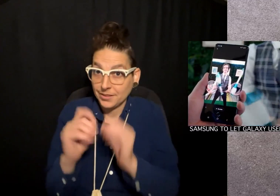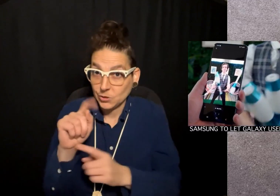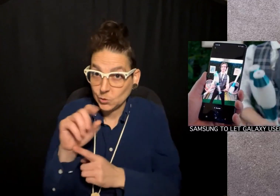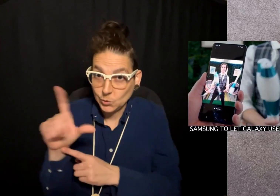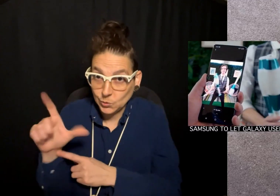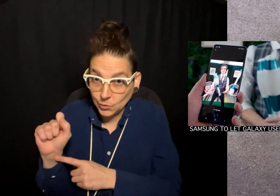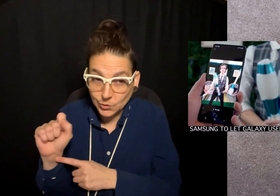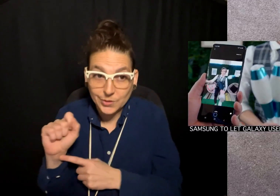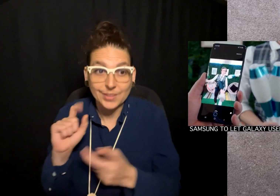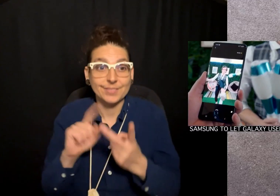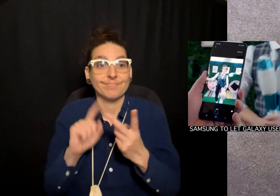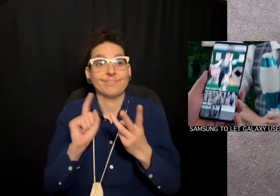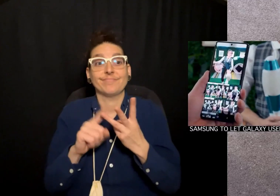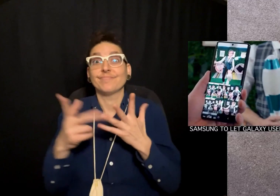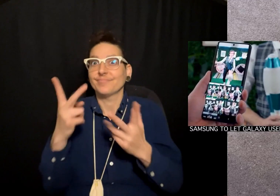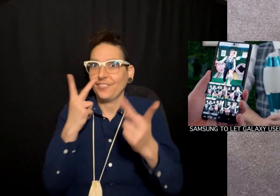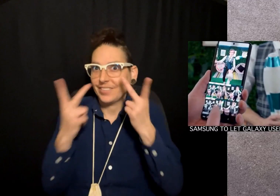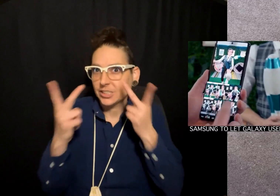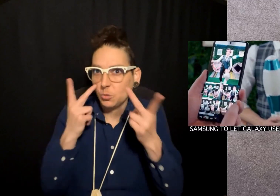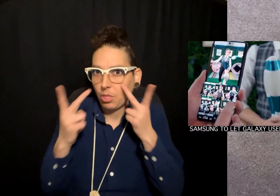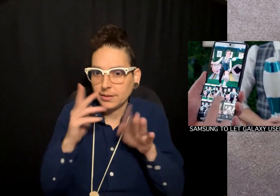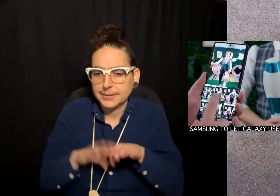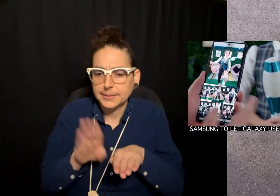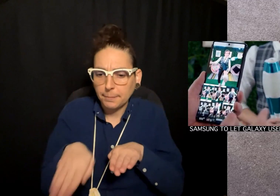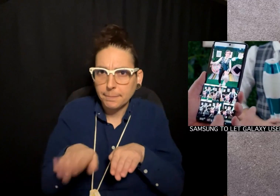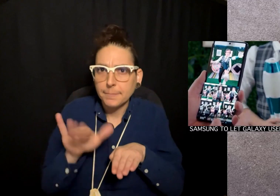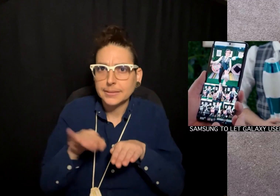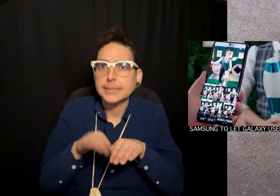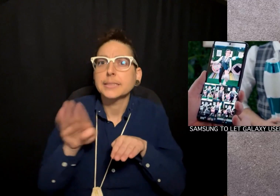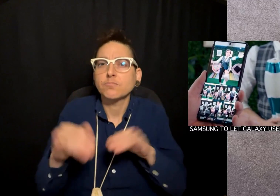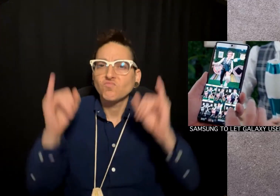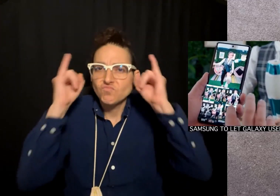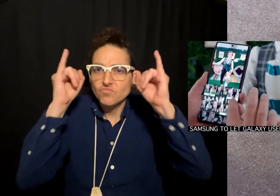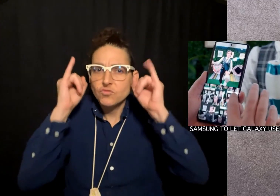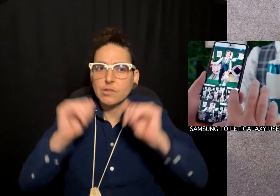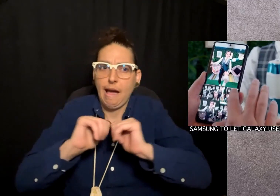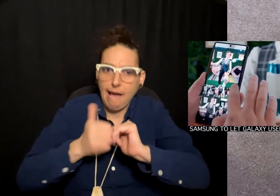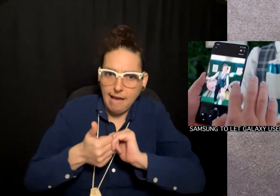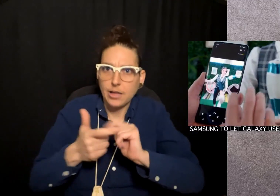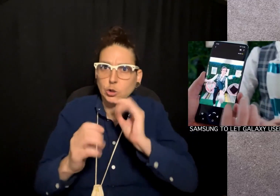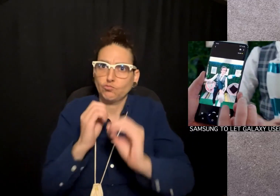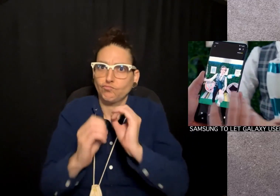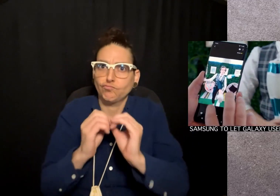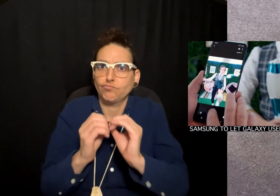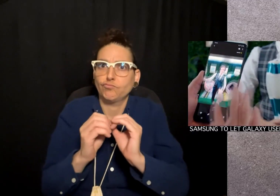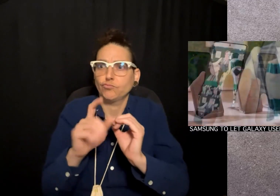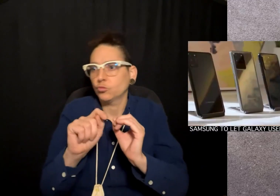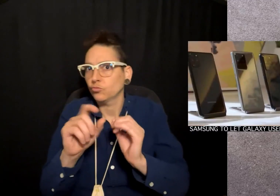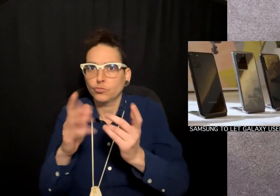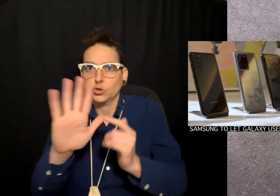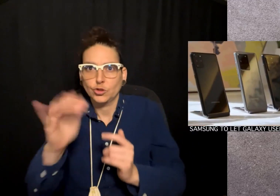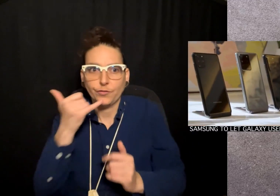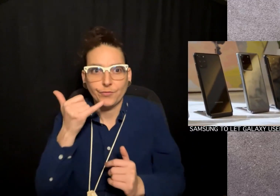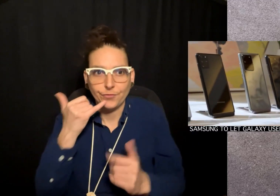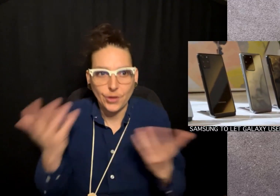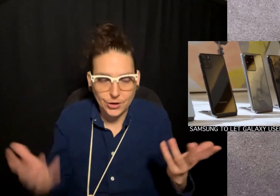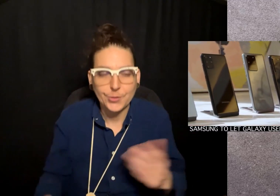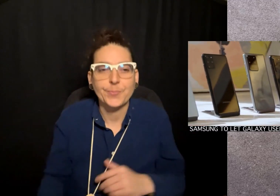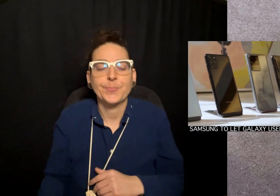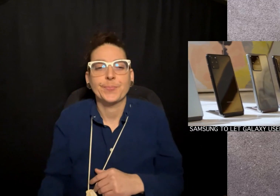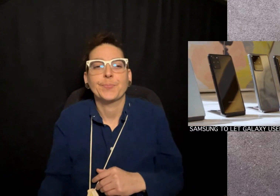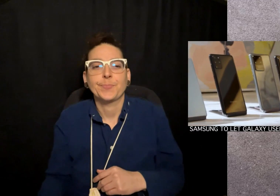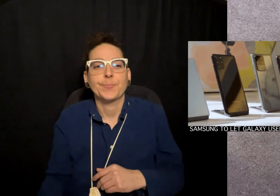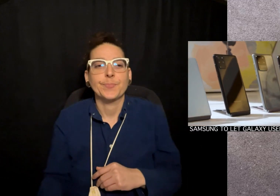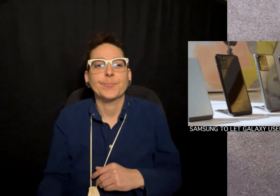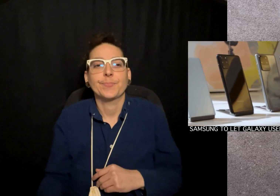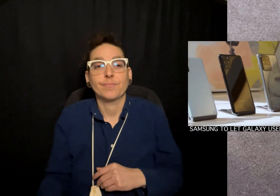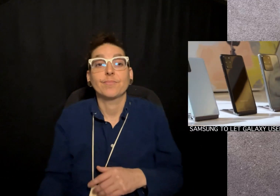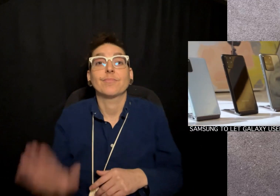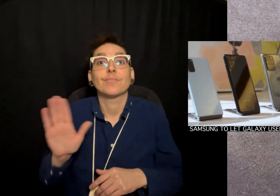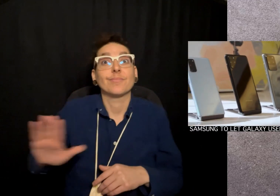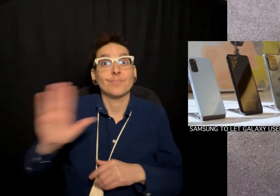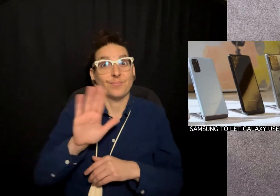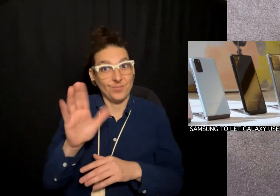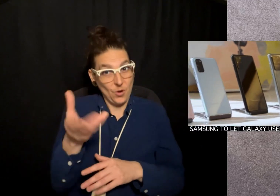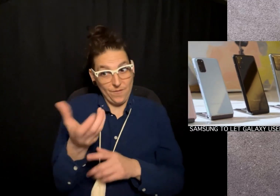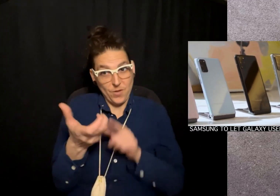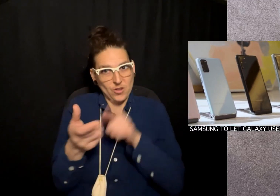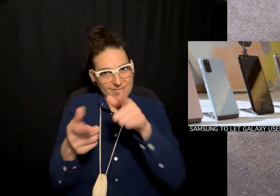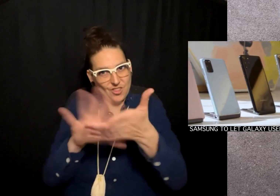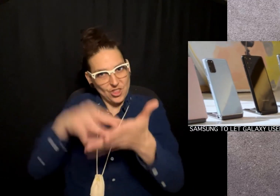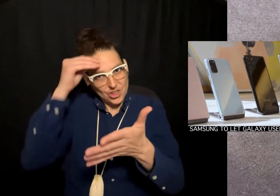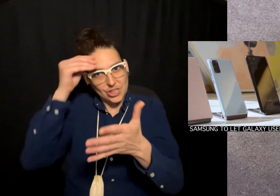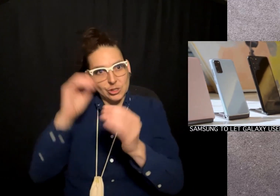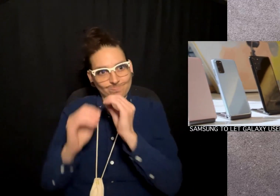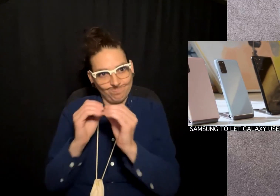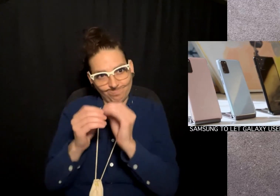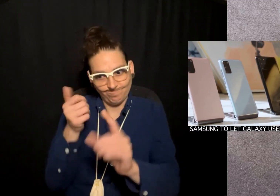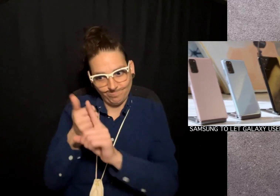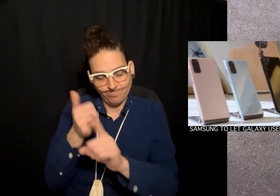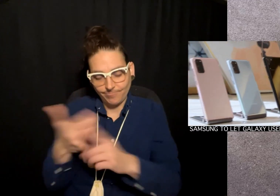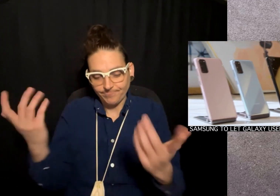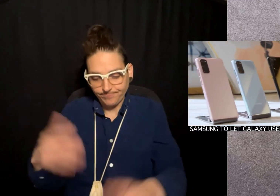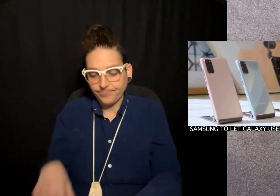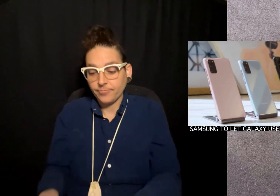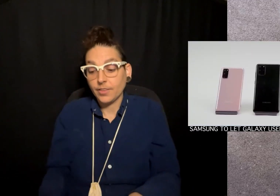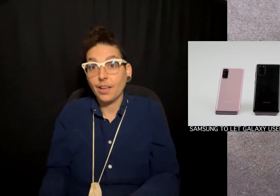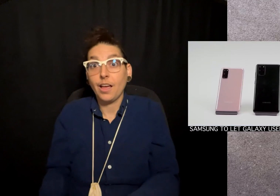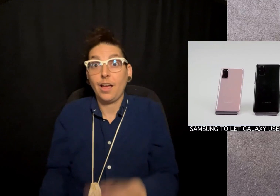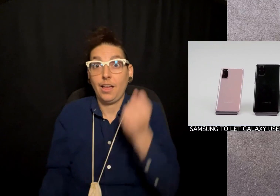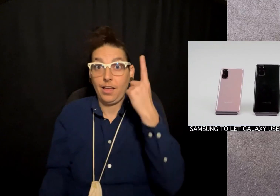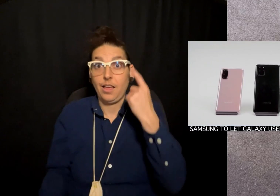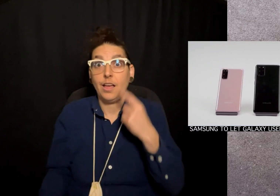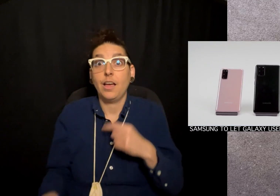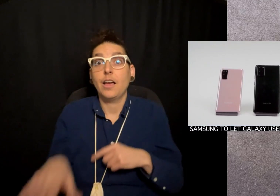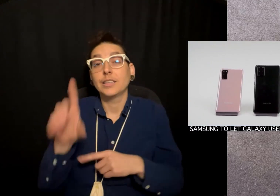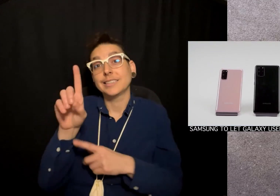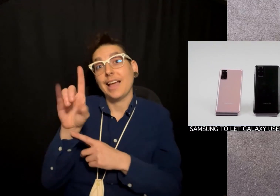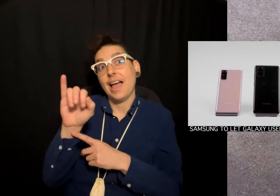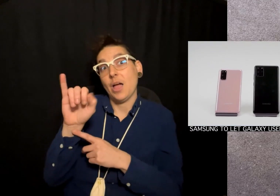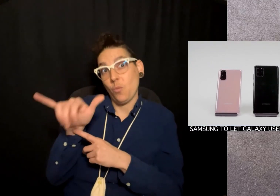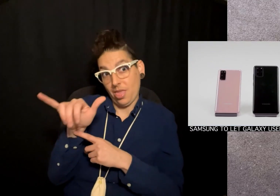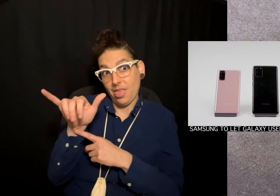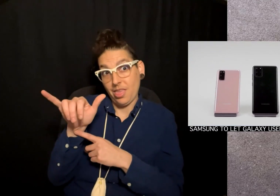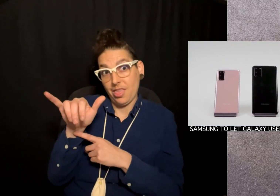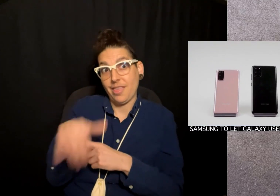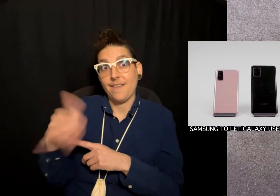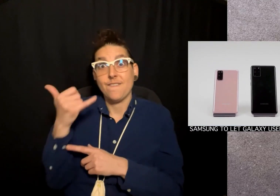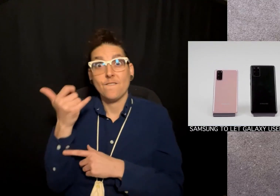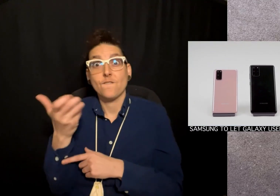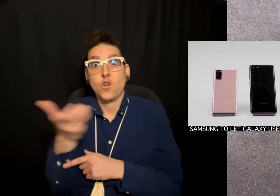repair tools and visual step-by-step repair guides to repair their own smart phones